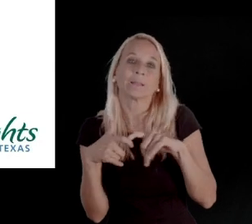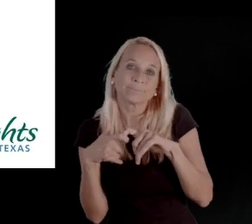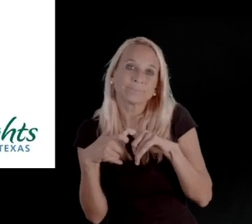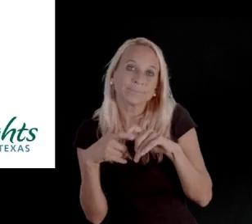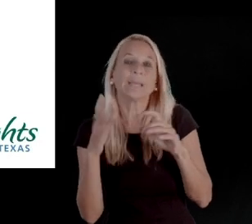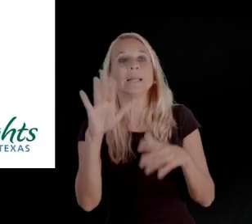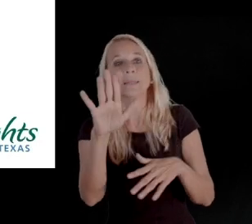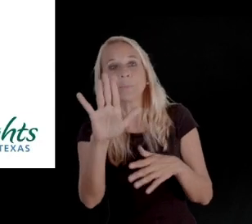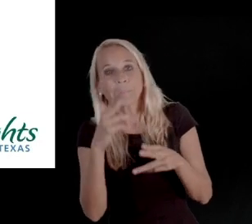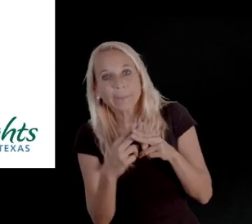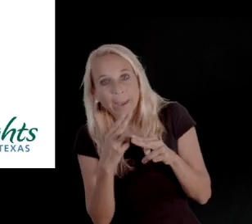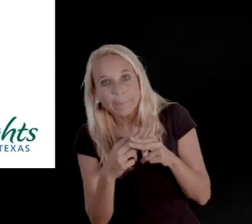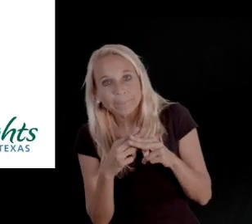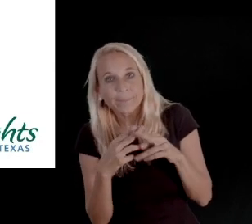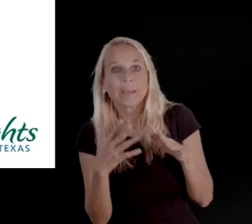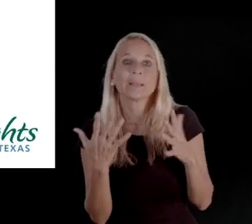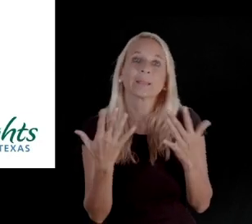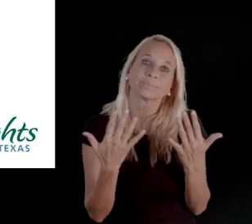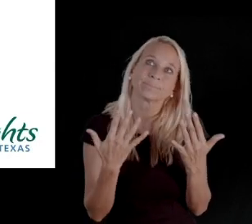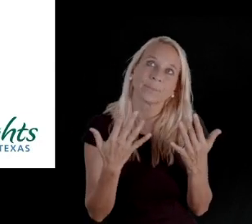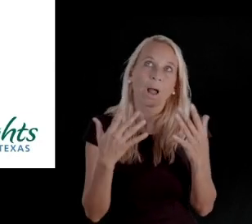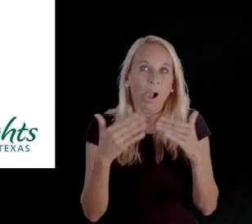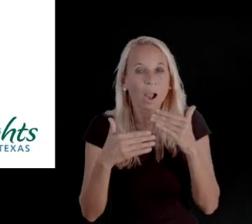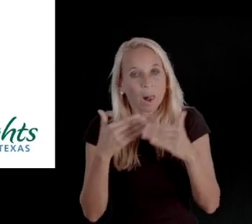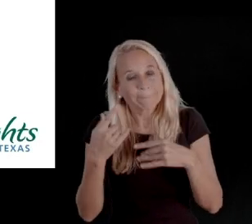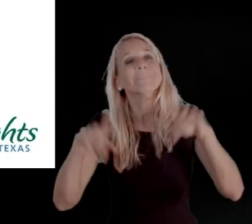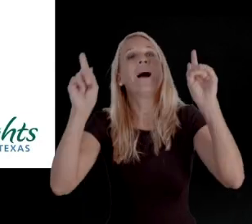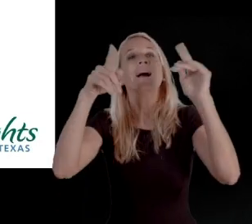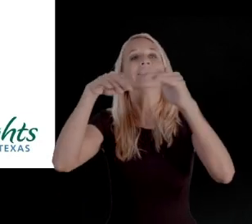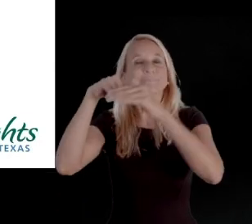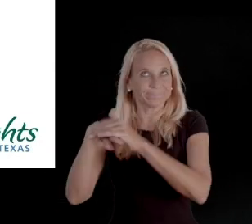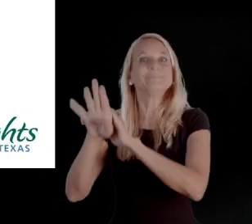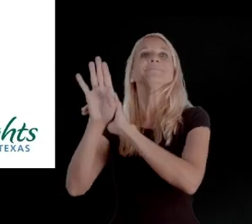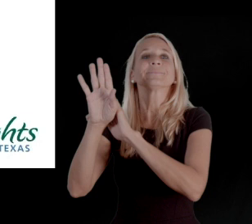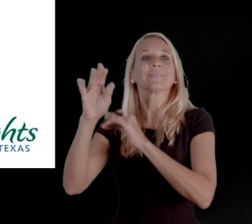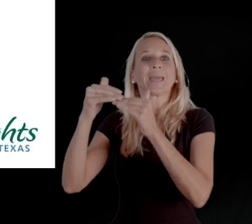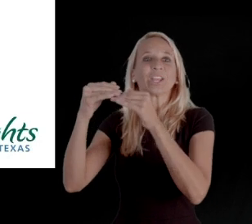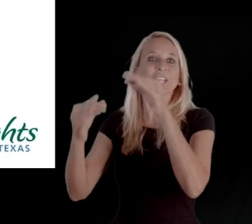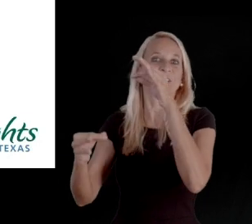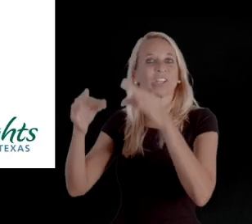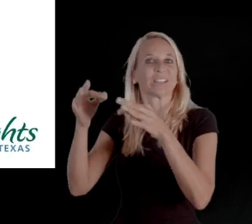to enter your name and then you'll officially be in the fair hearing process.